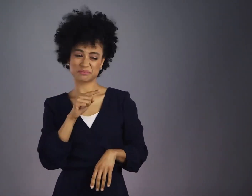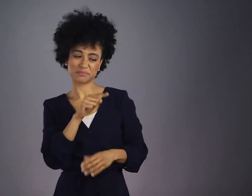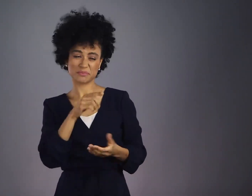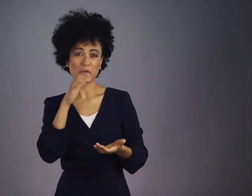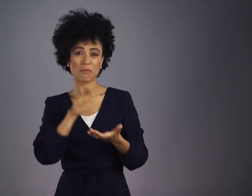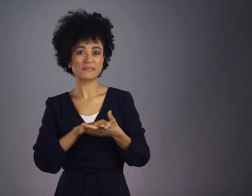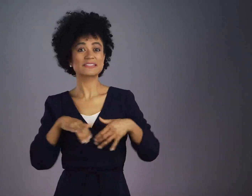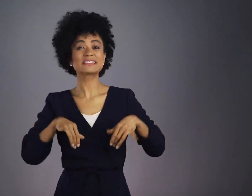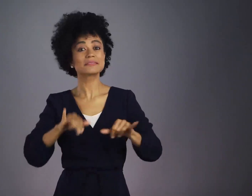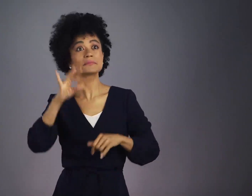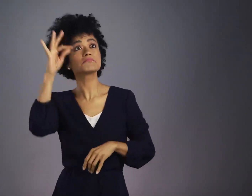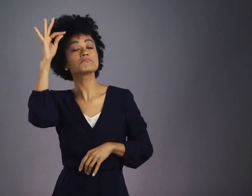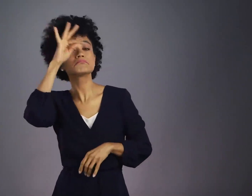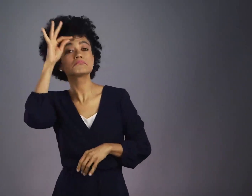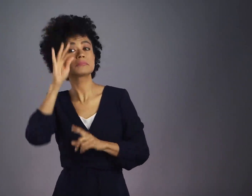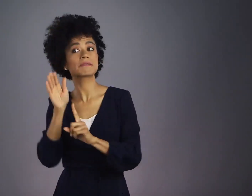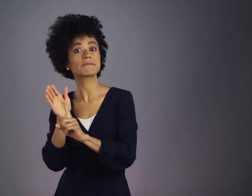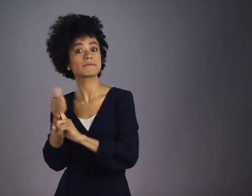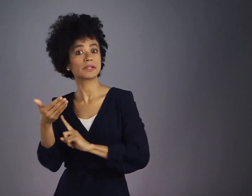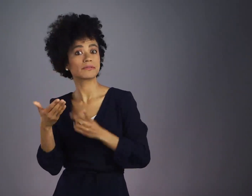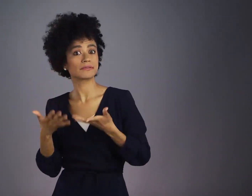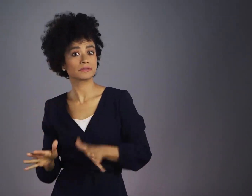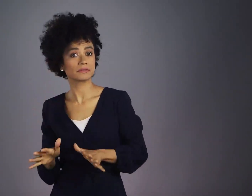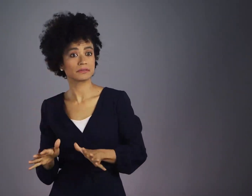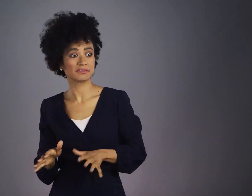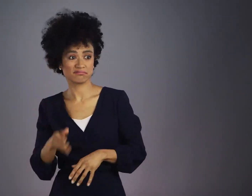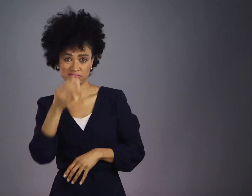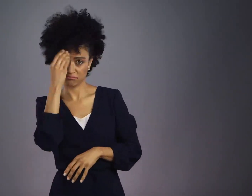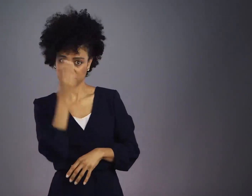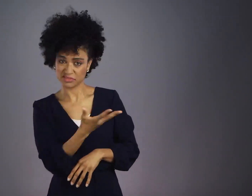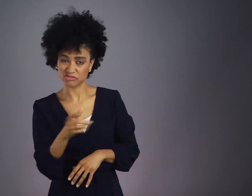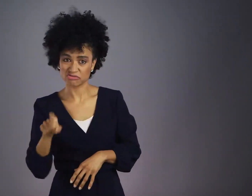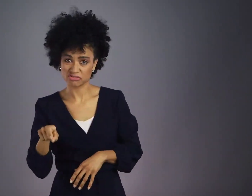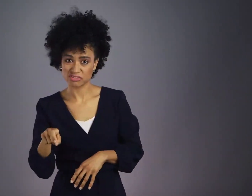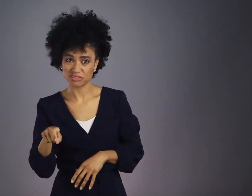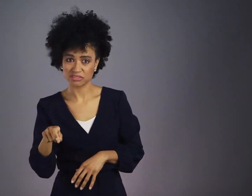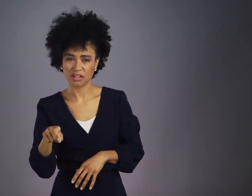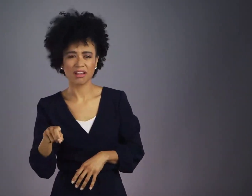If we are sure our wife does not know, should we tell her?